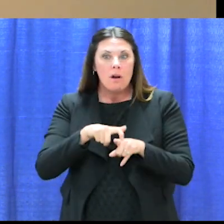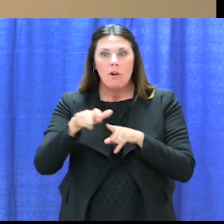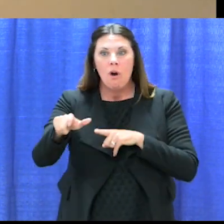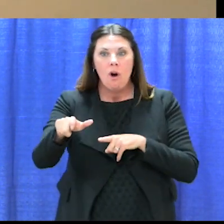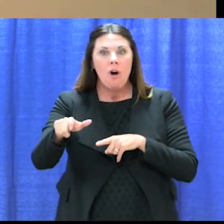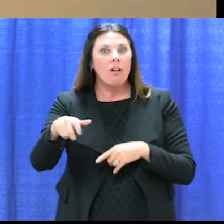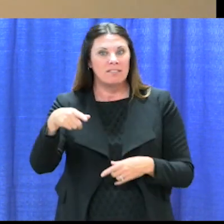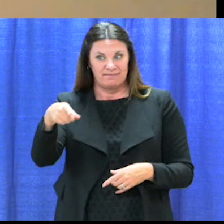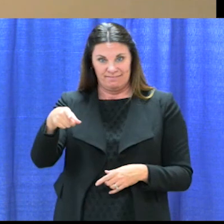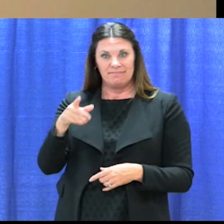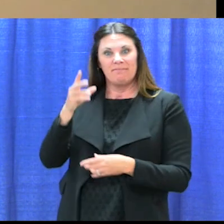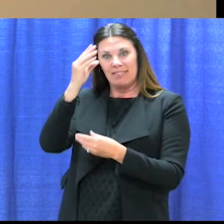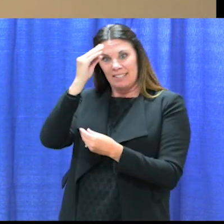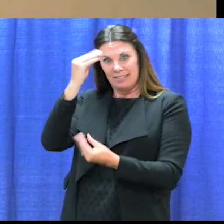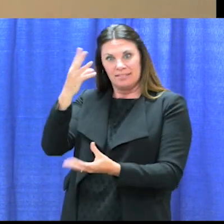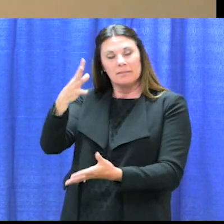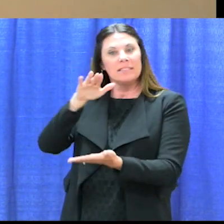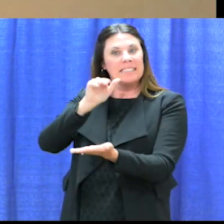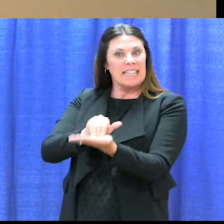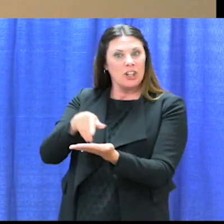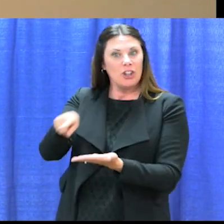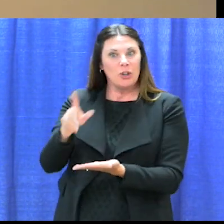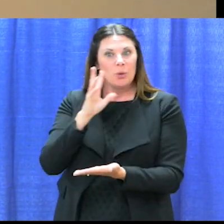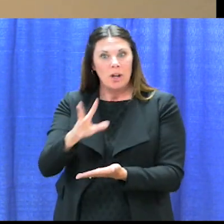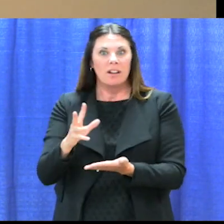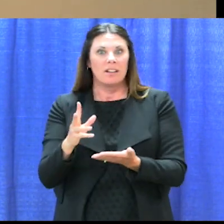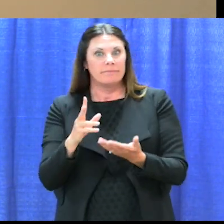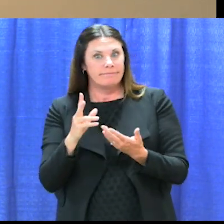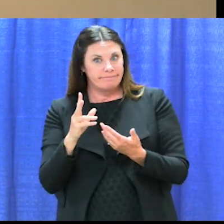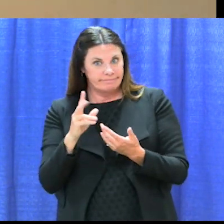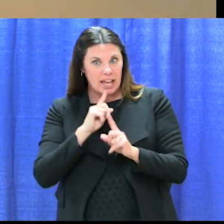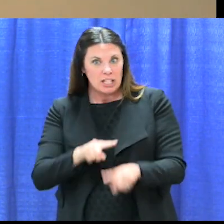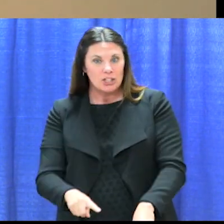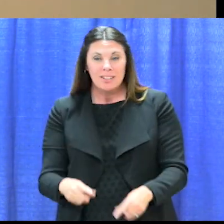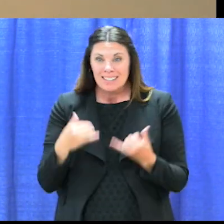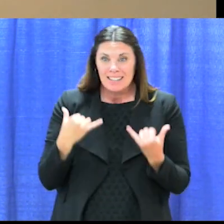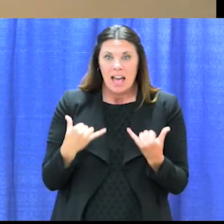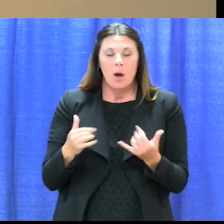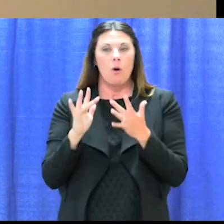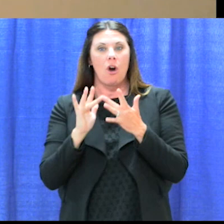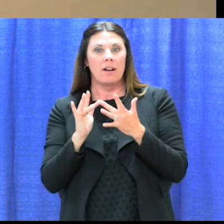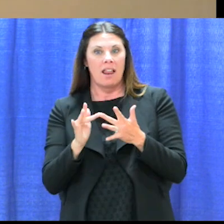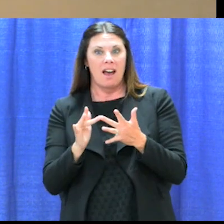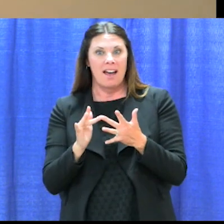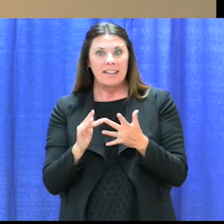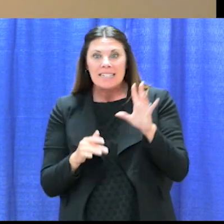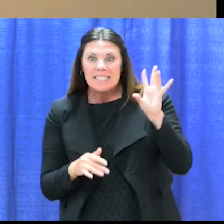The applications offered in seven different languages online that again you can take from your smart phone.